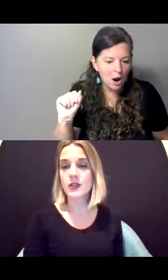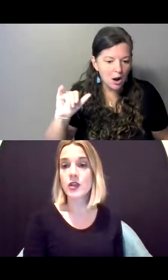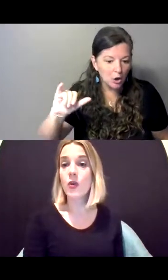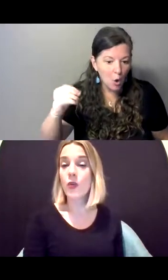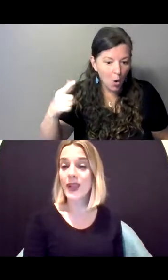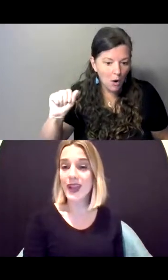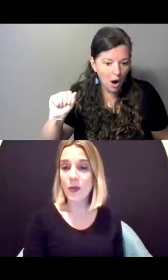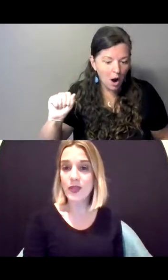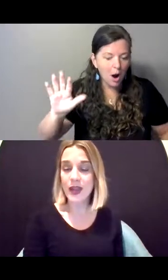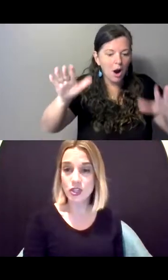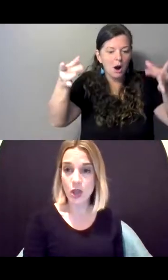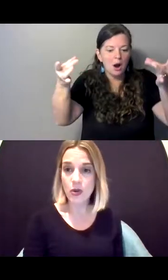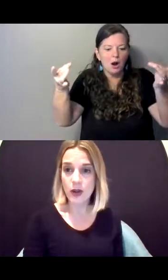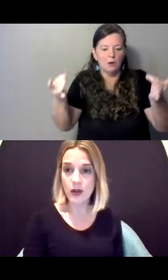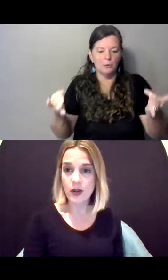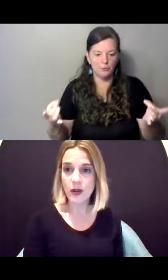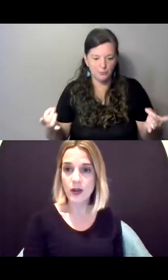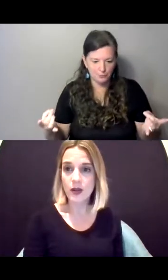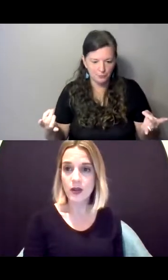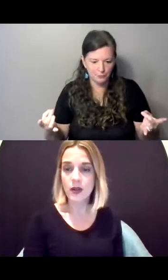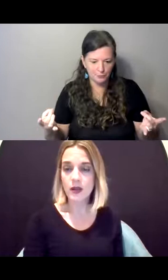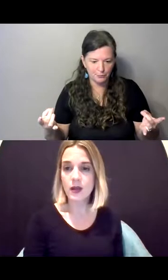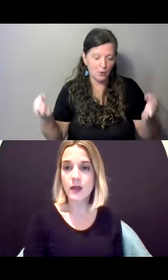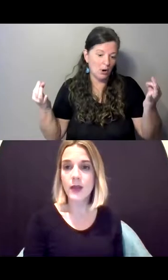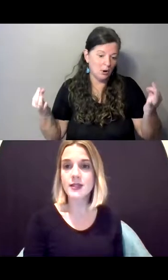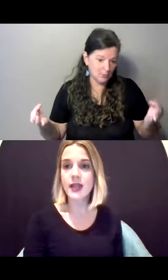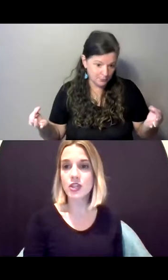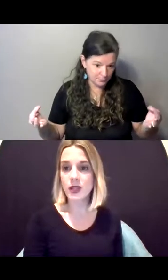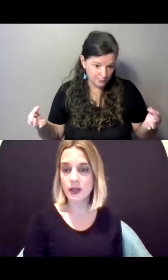and so what can help with that is yoga and meditation.